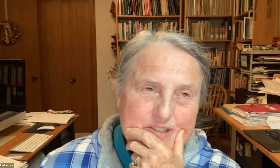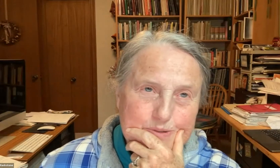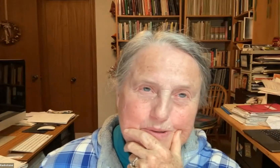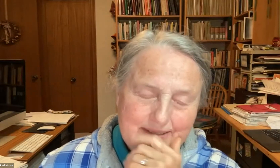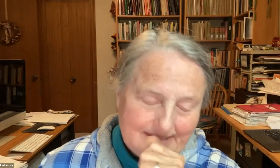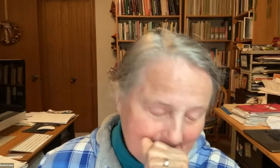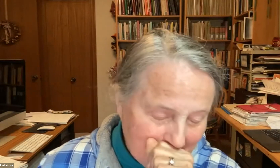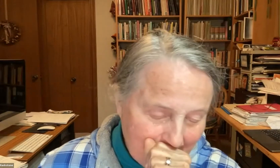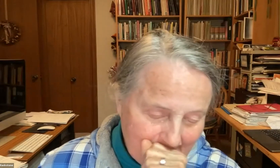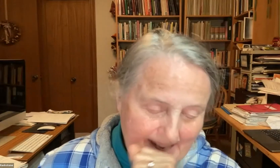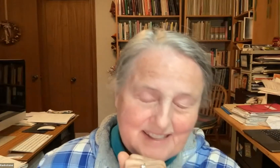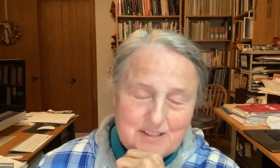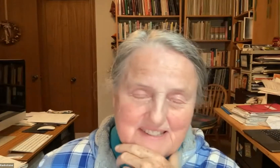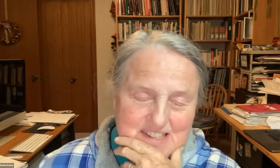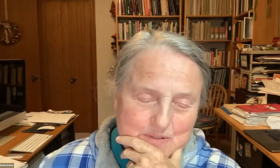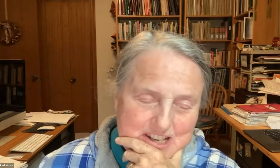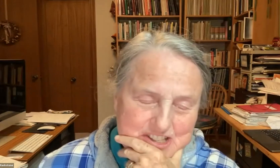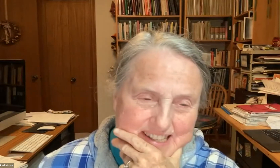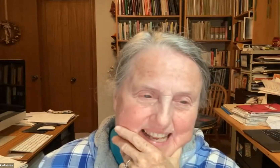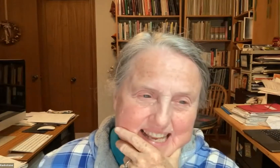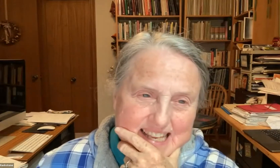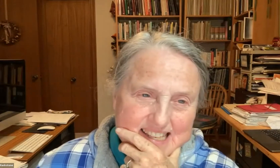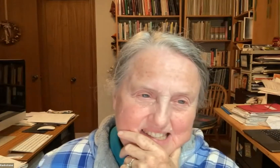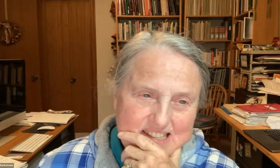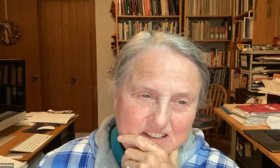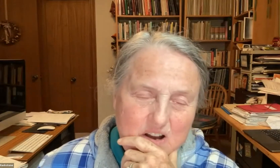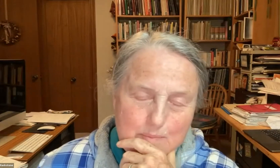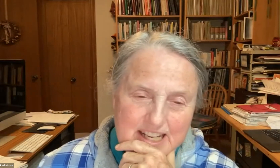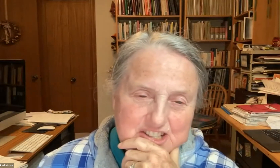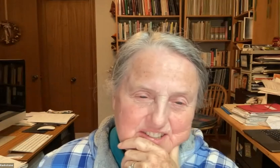to take into consideration is accommodation